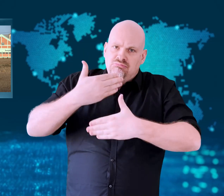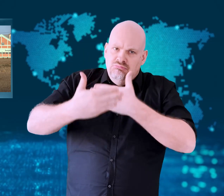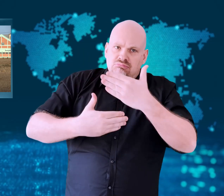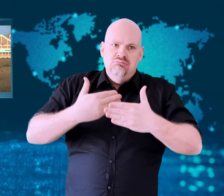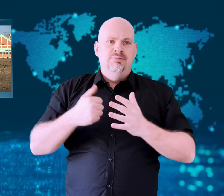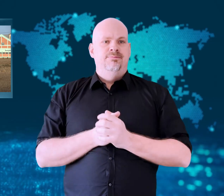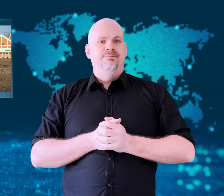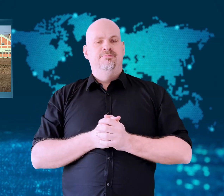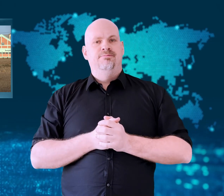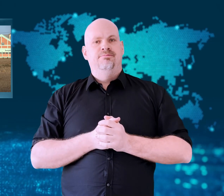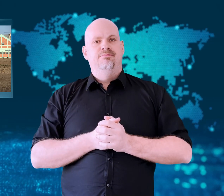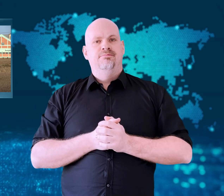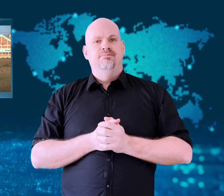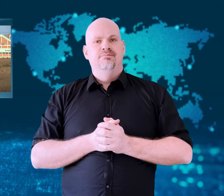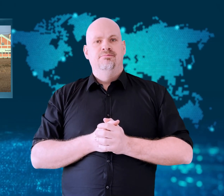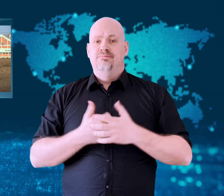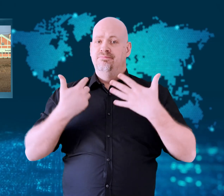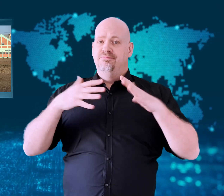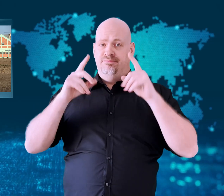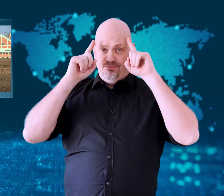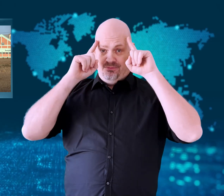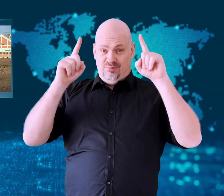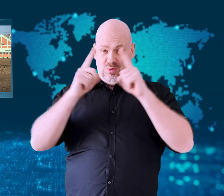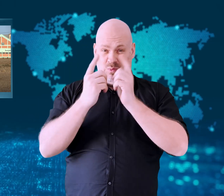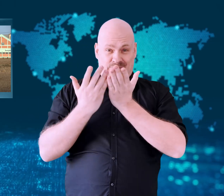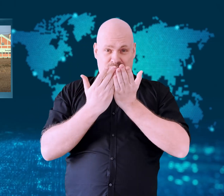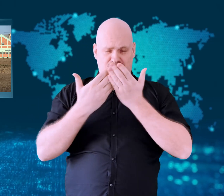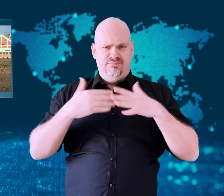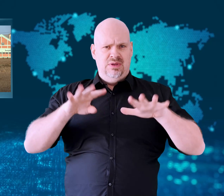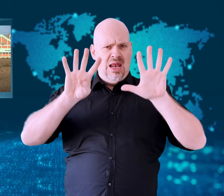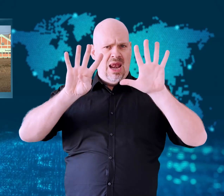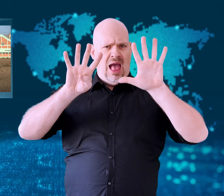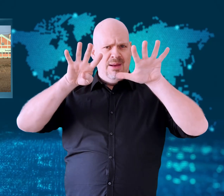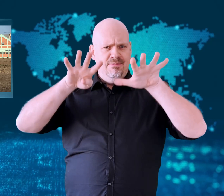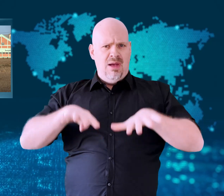After being closed for around nine months,